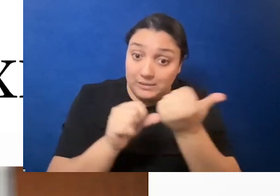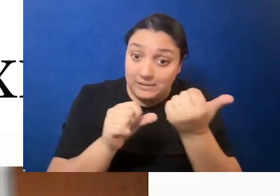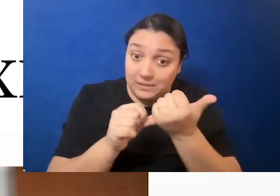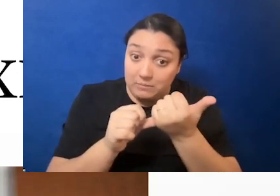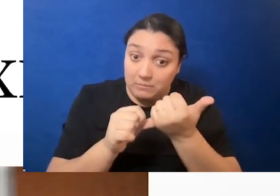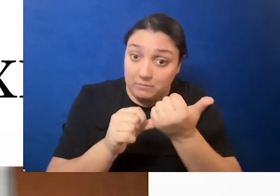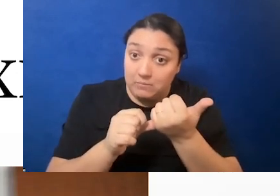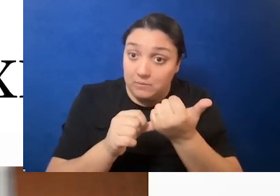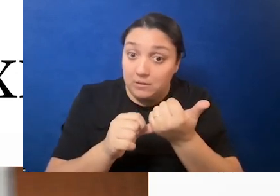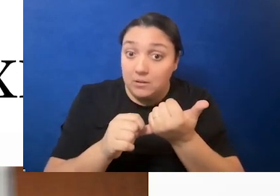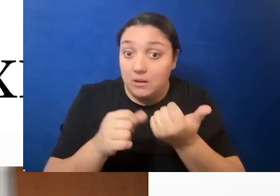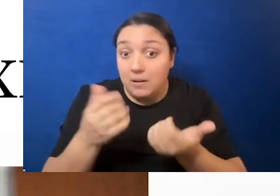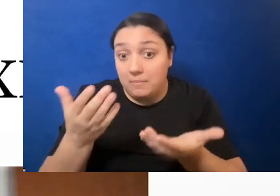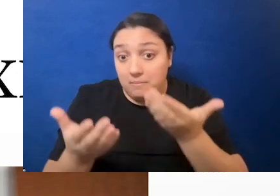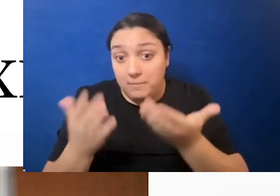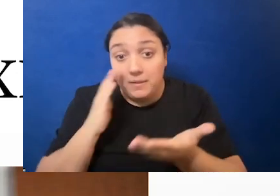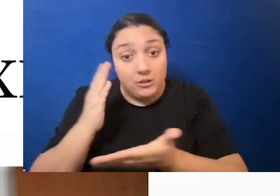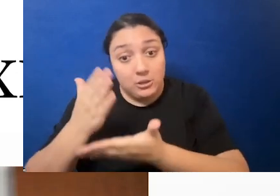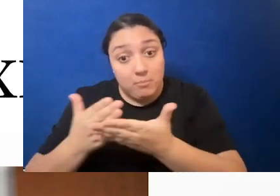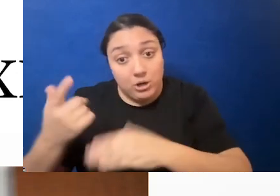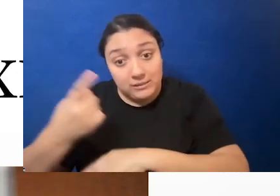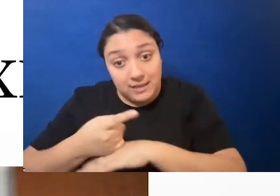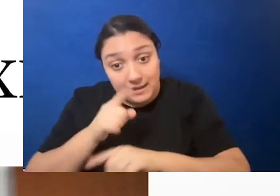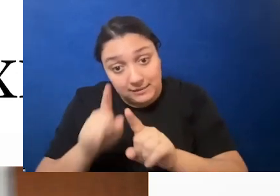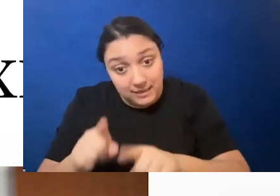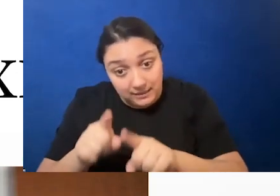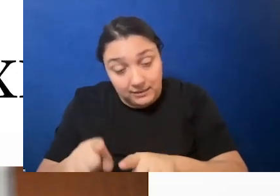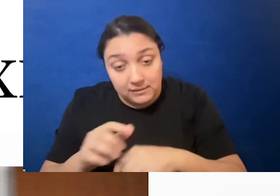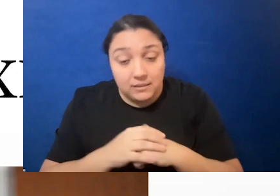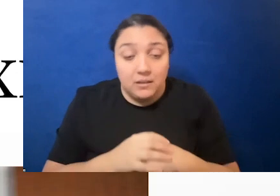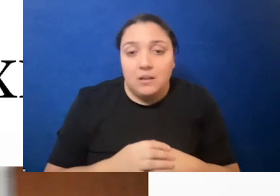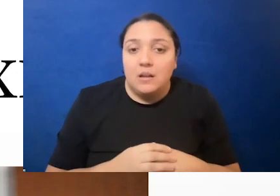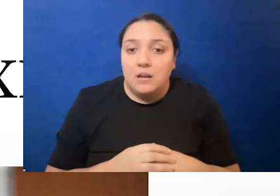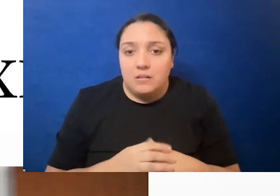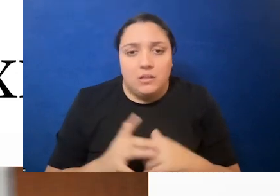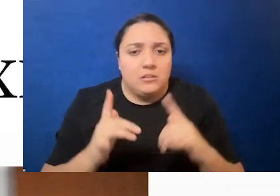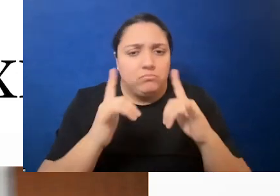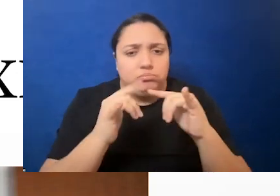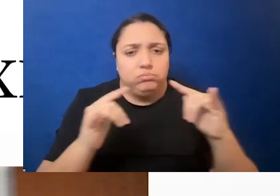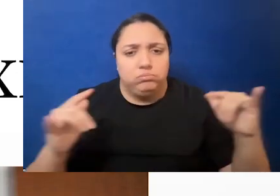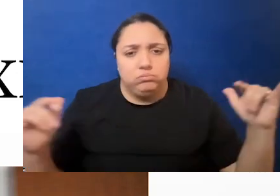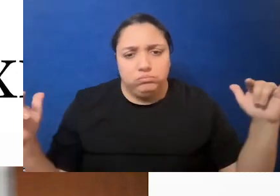IS THERE A PARTIAL DAY ATTENDANCE. THERE ARE A NUMBER OF ACCOMMODATIONS THAT CAN BE MADE